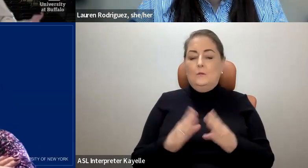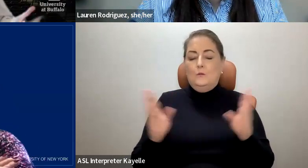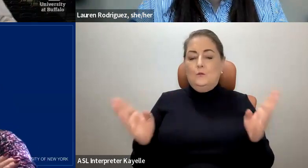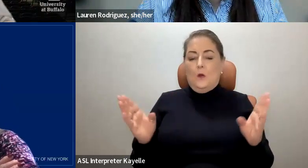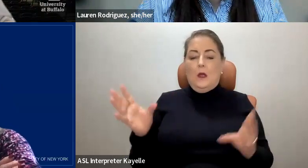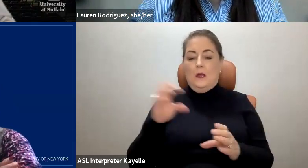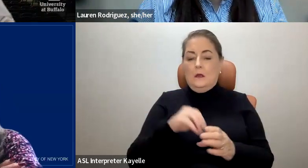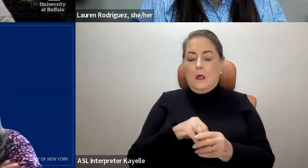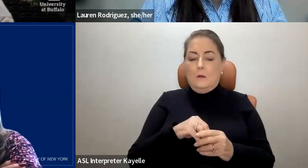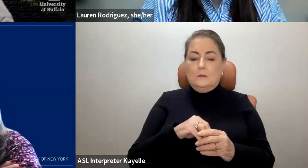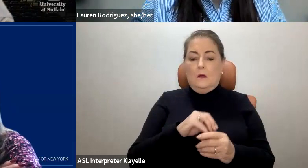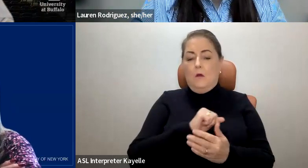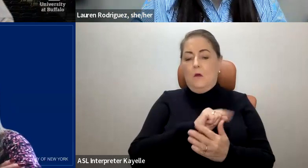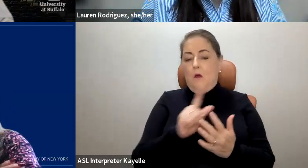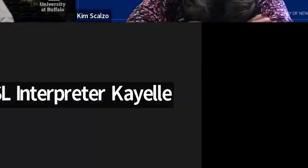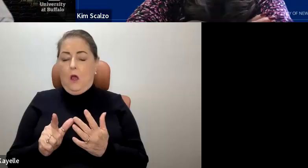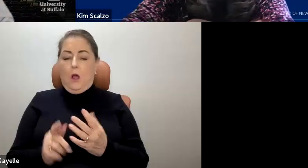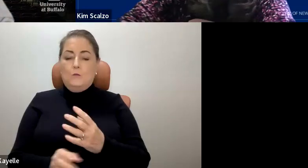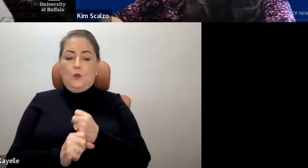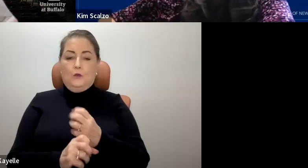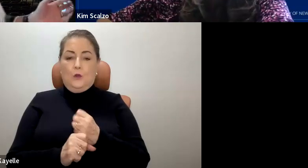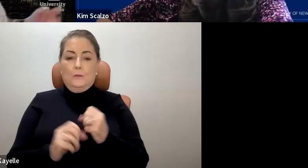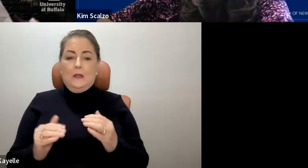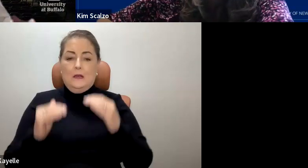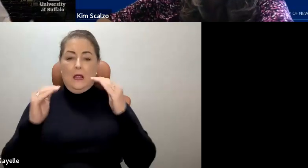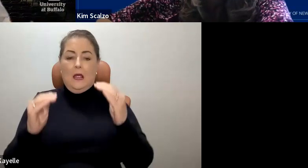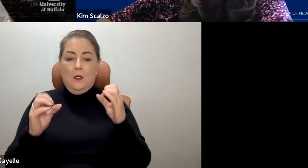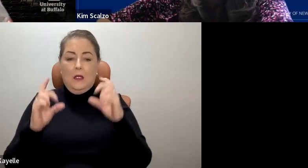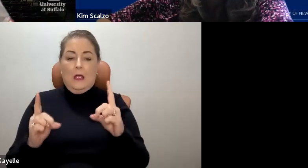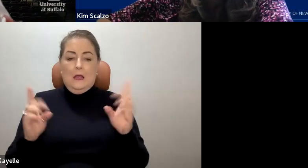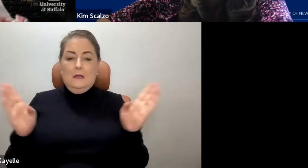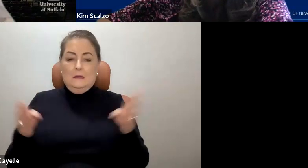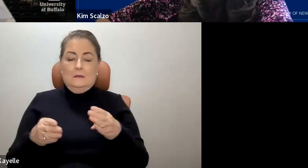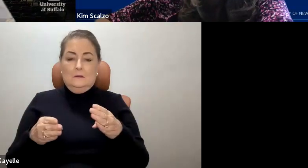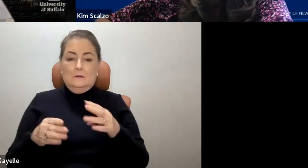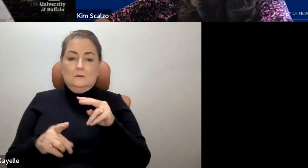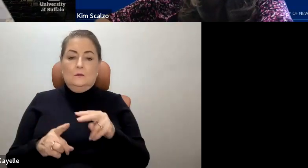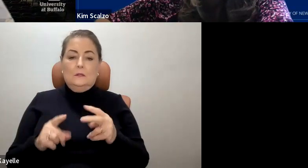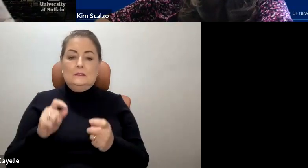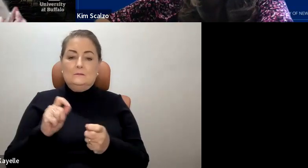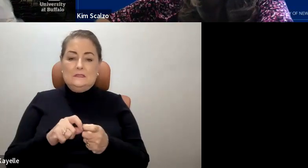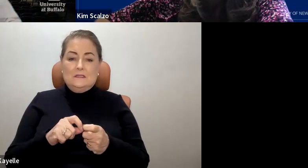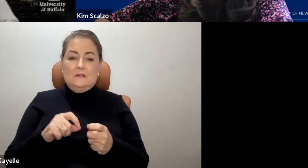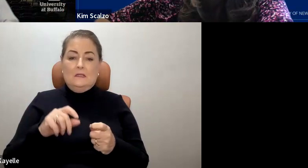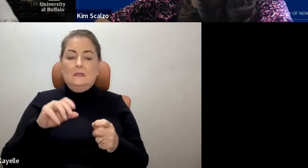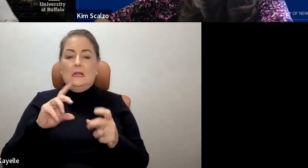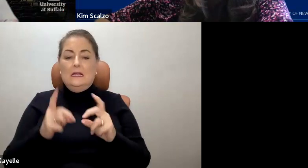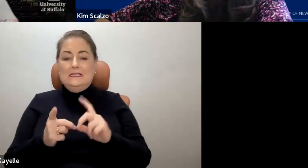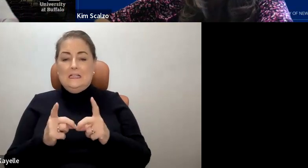all of procurement within higher ed, narrowing this down to look specifically at the digital learning environment, looking at